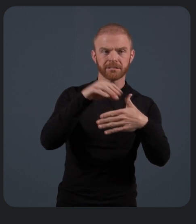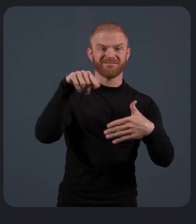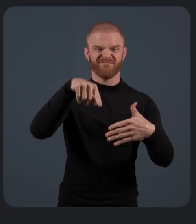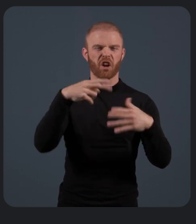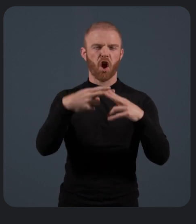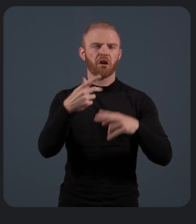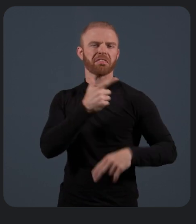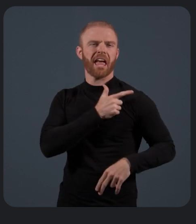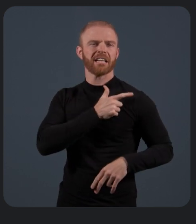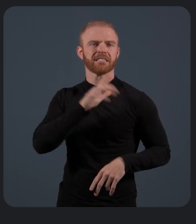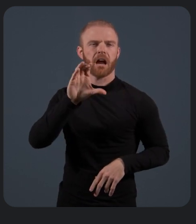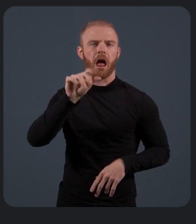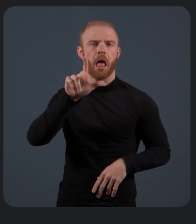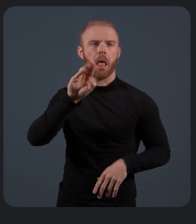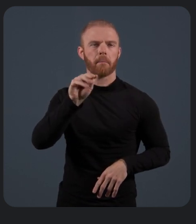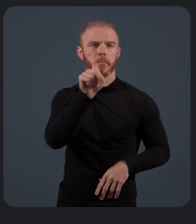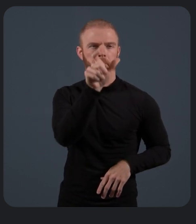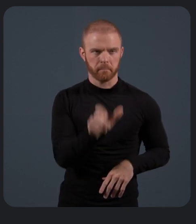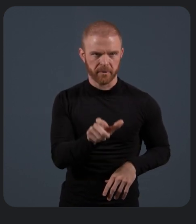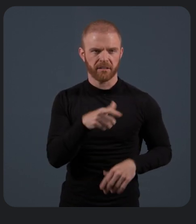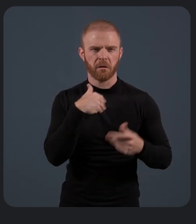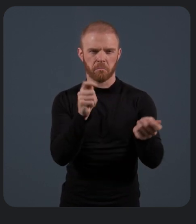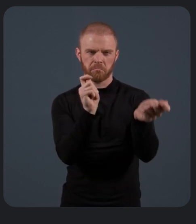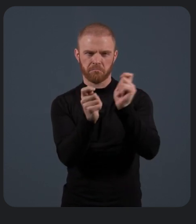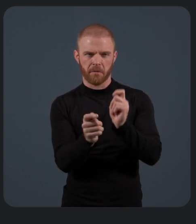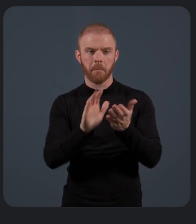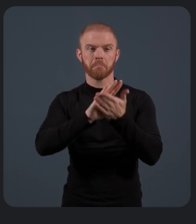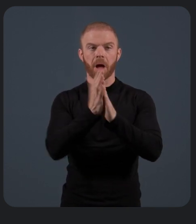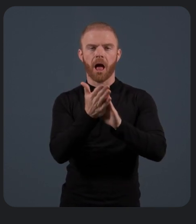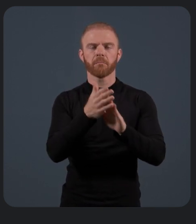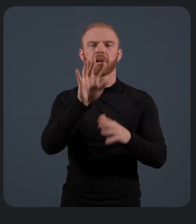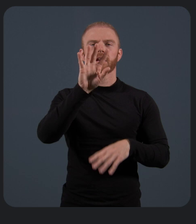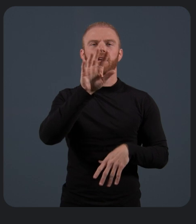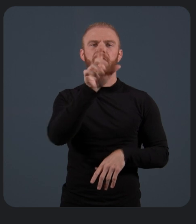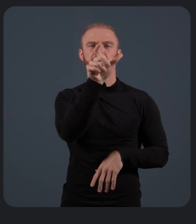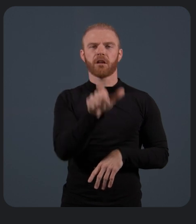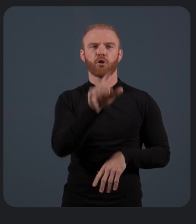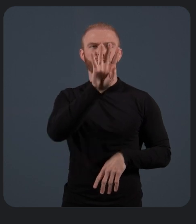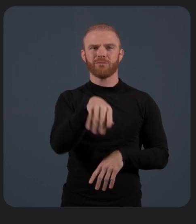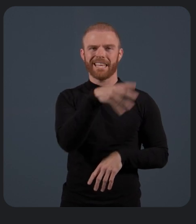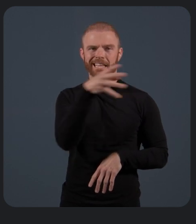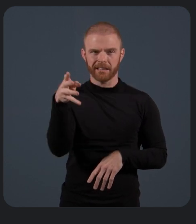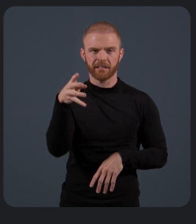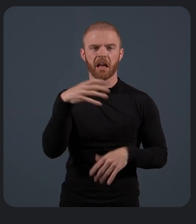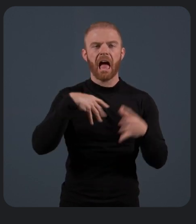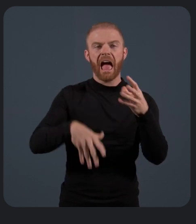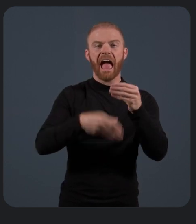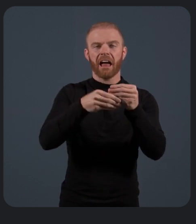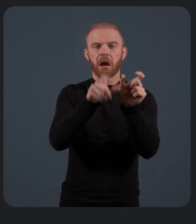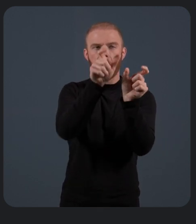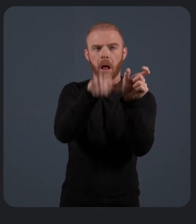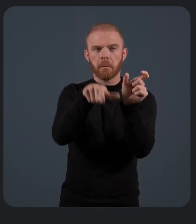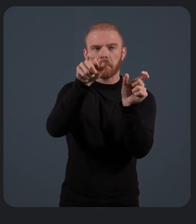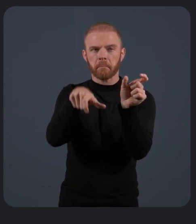Let's change this to a LazyVerticalGrid . Let's add some columns to this.